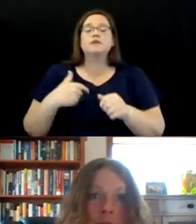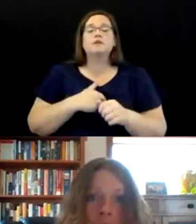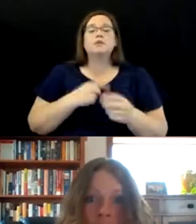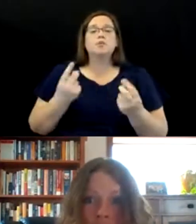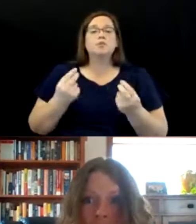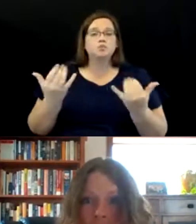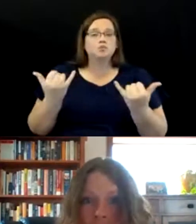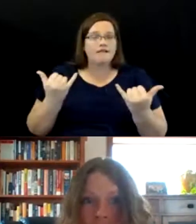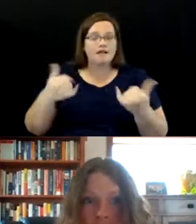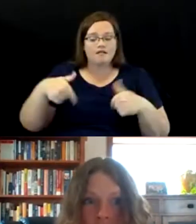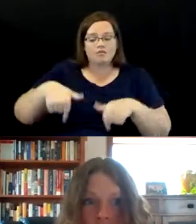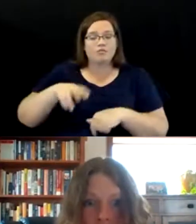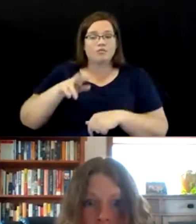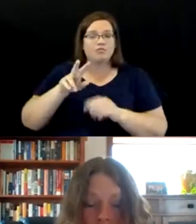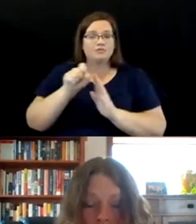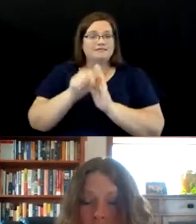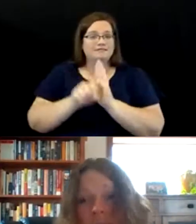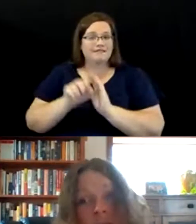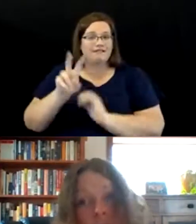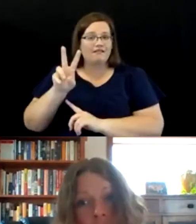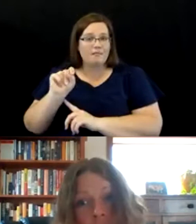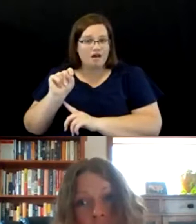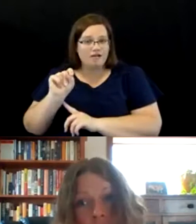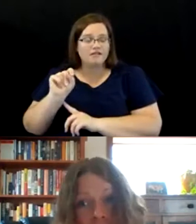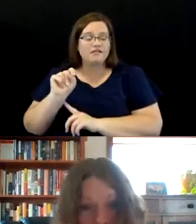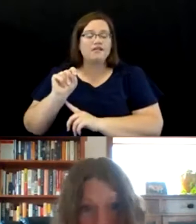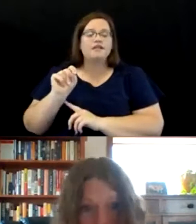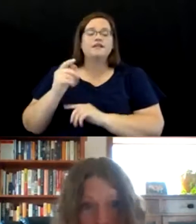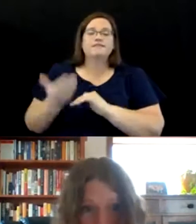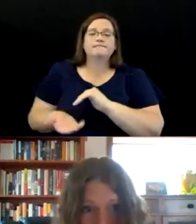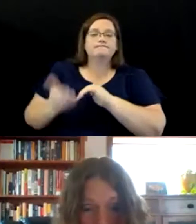in Vermont is to increase our vaccination rates